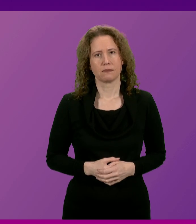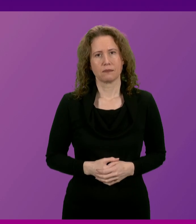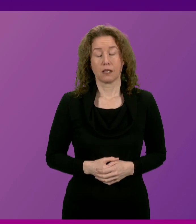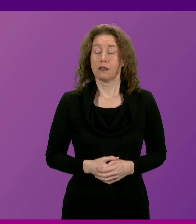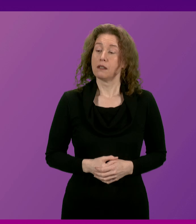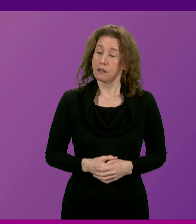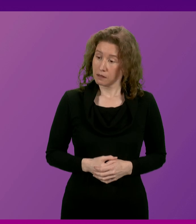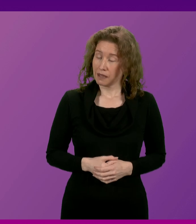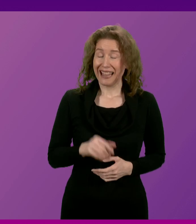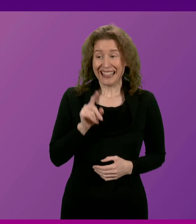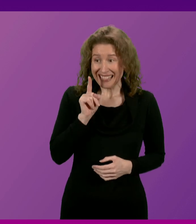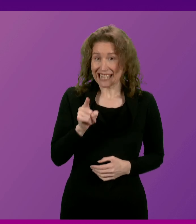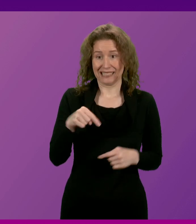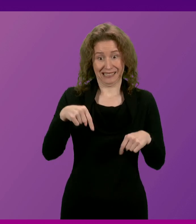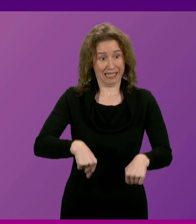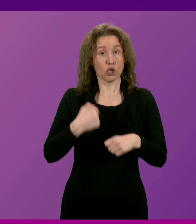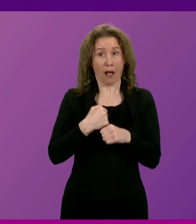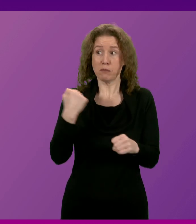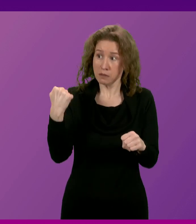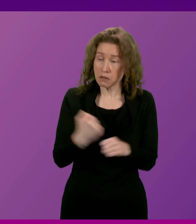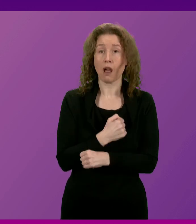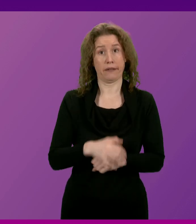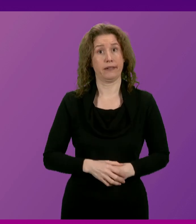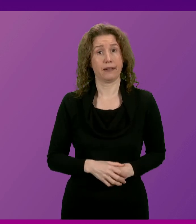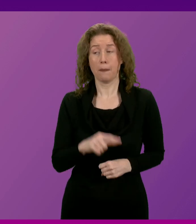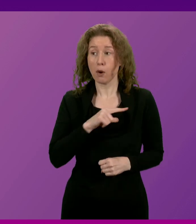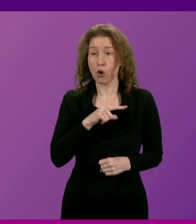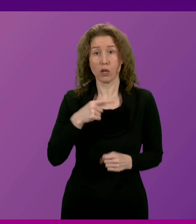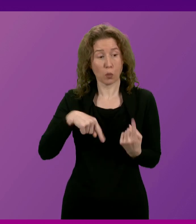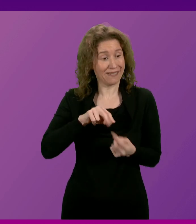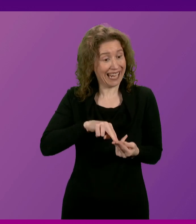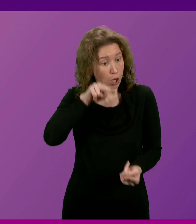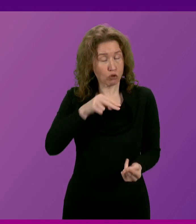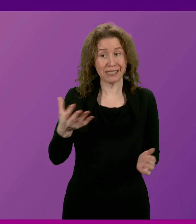That is precisely what this Government has done. We have increased pay for